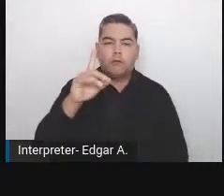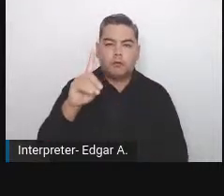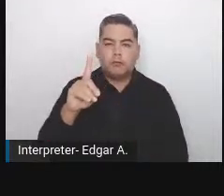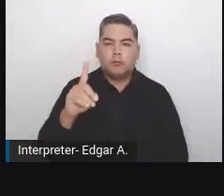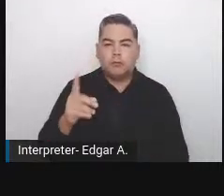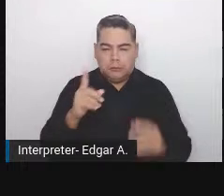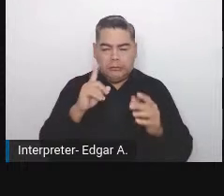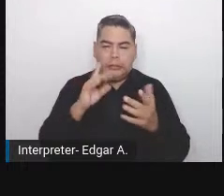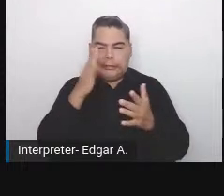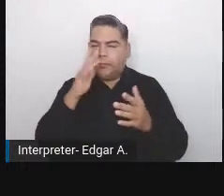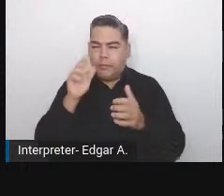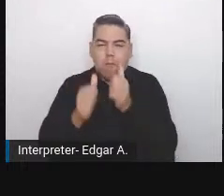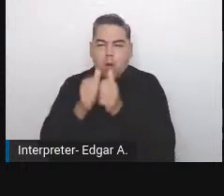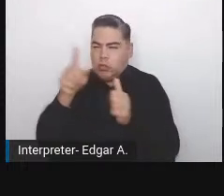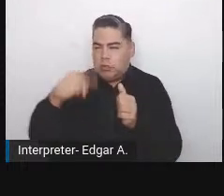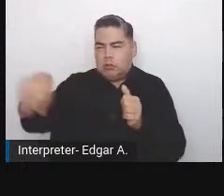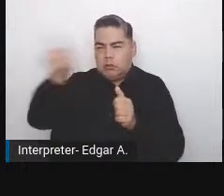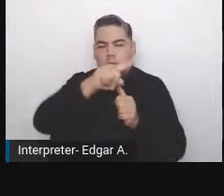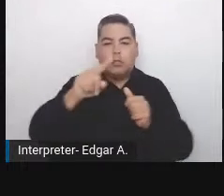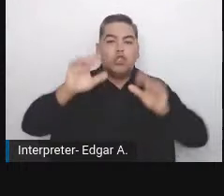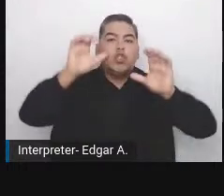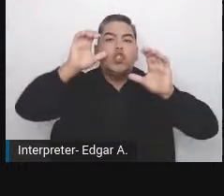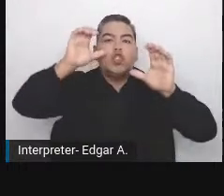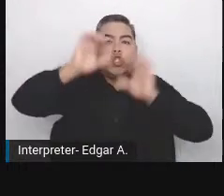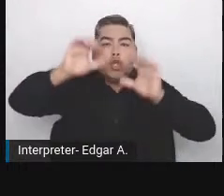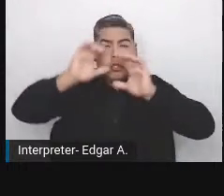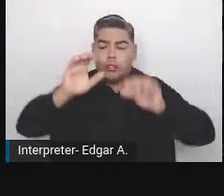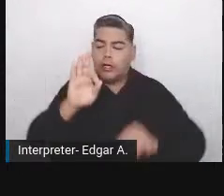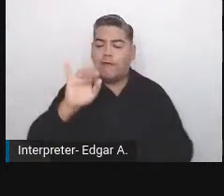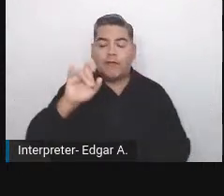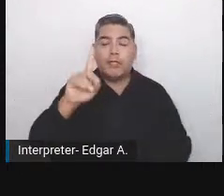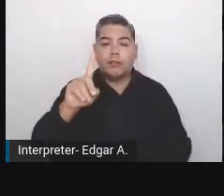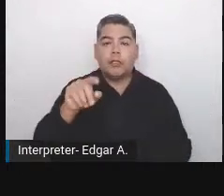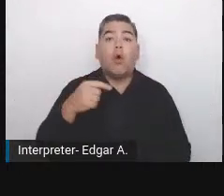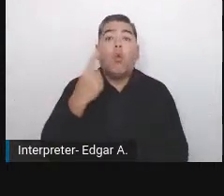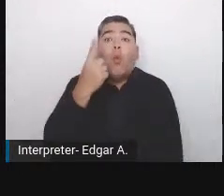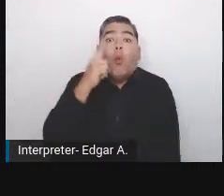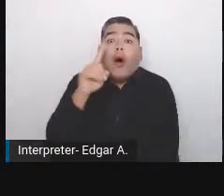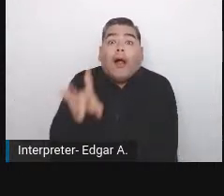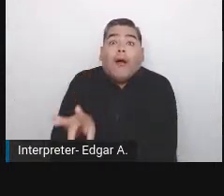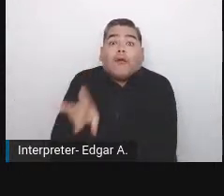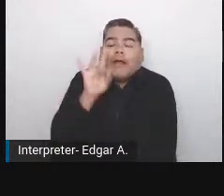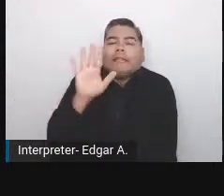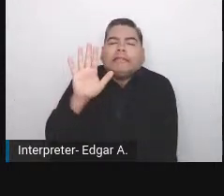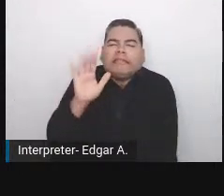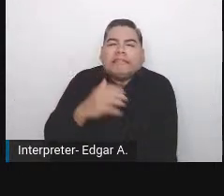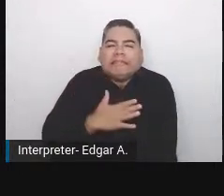that. Almost everyone that search used the search field.